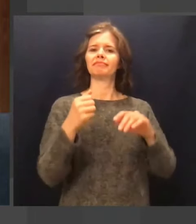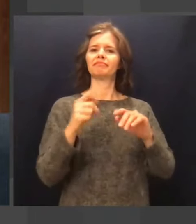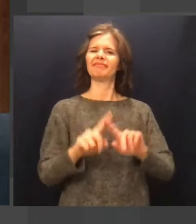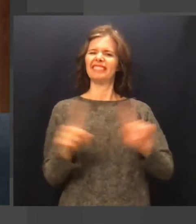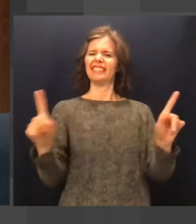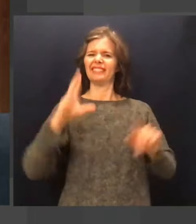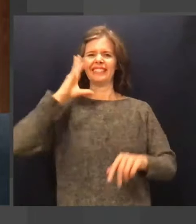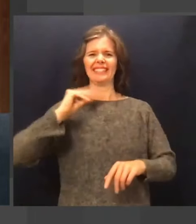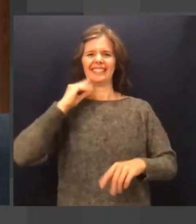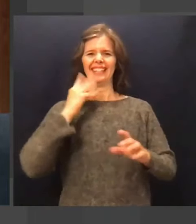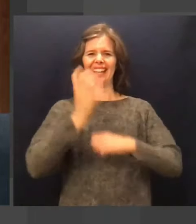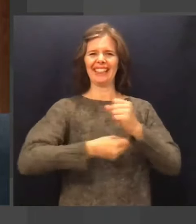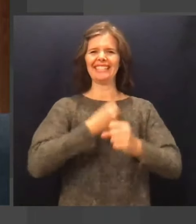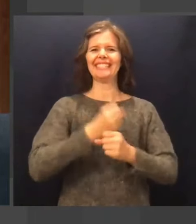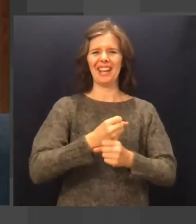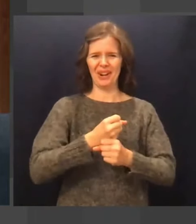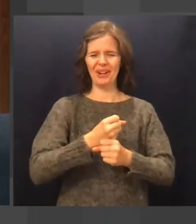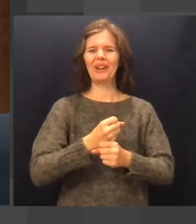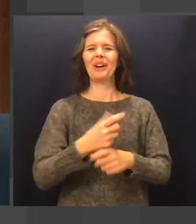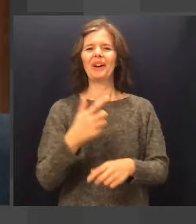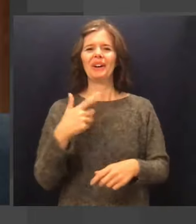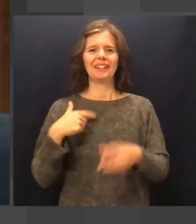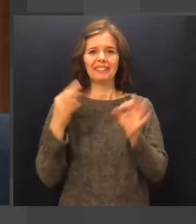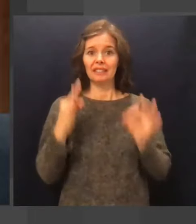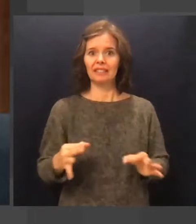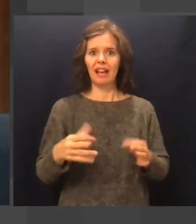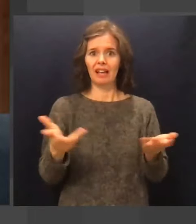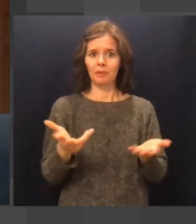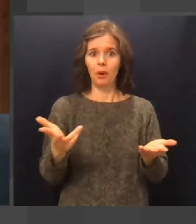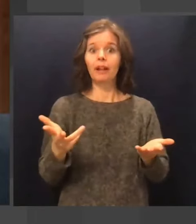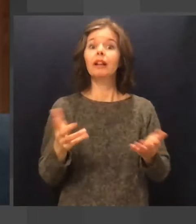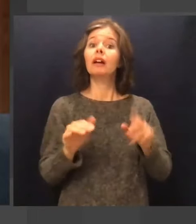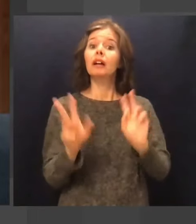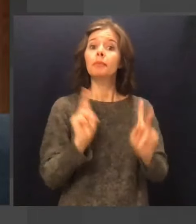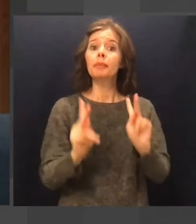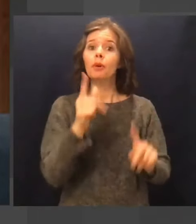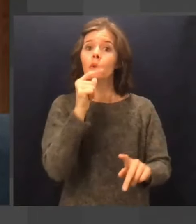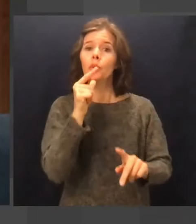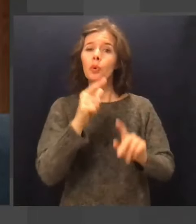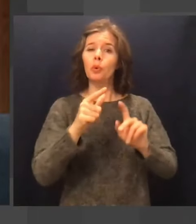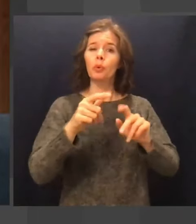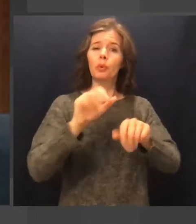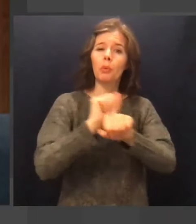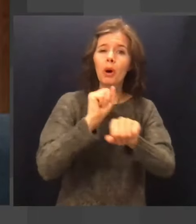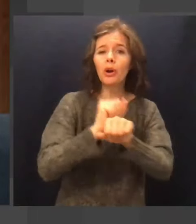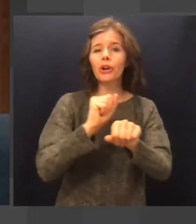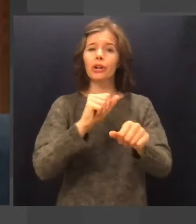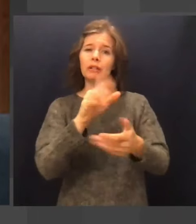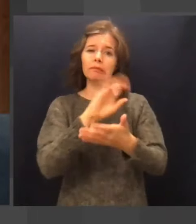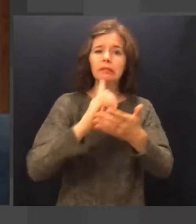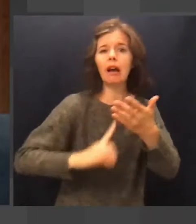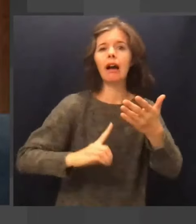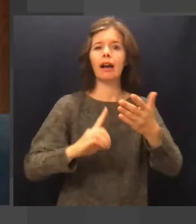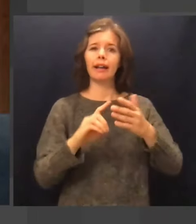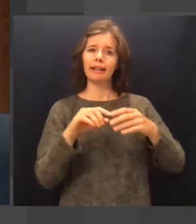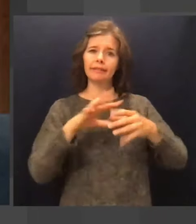YEAR SINCE WE ALWAYS WANT THE ONE THAT'S ARE ACTUALLY WORKING ON THE FEATURES OF THE GAMES TO